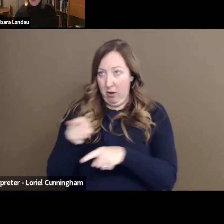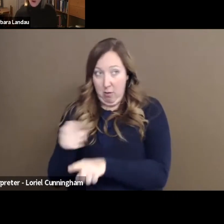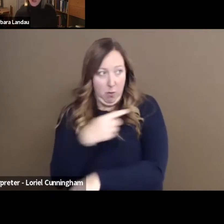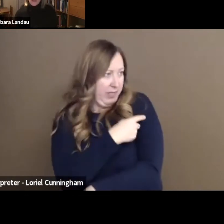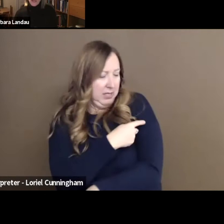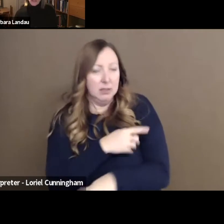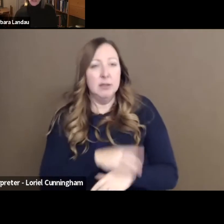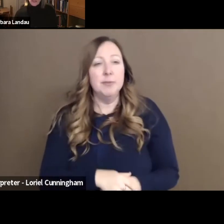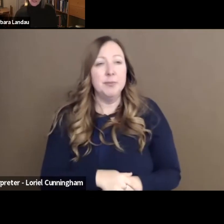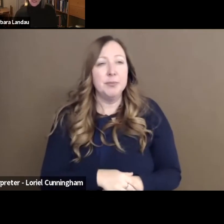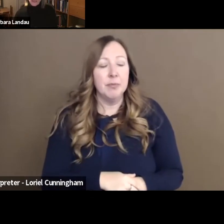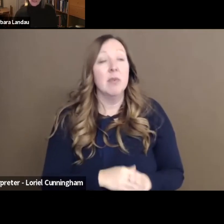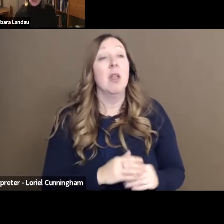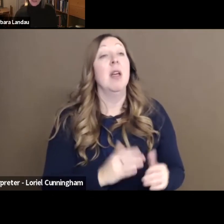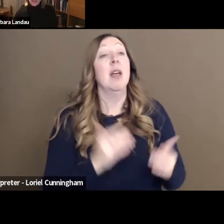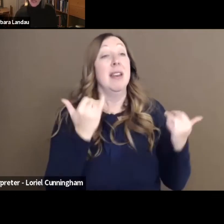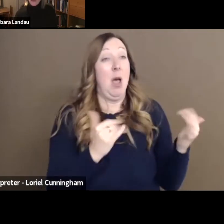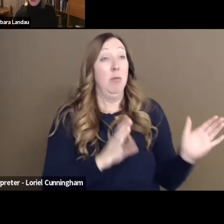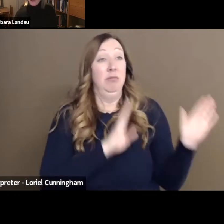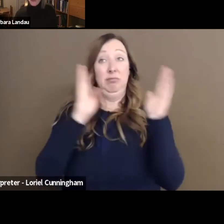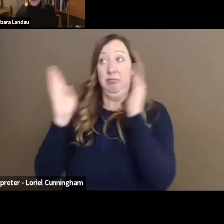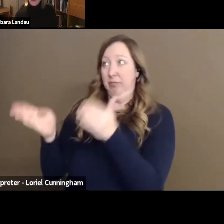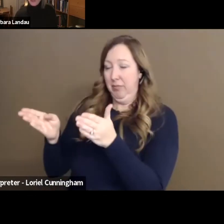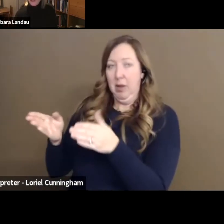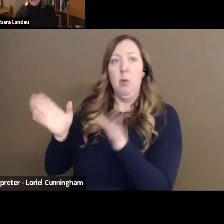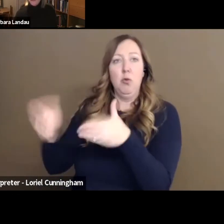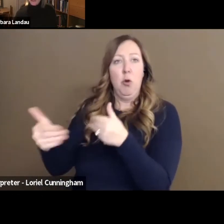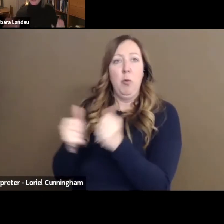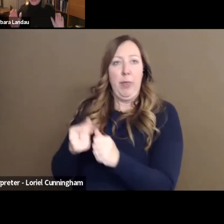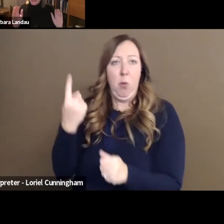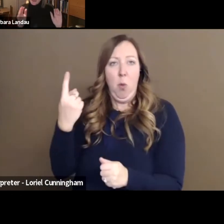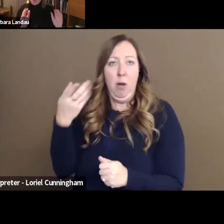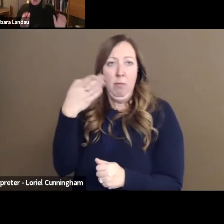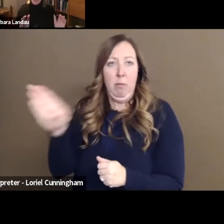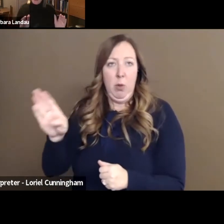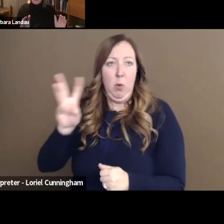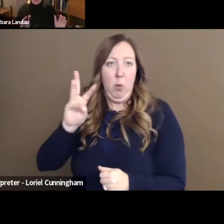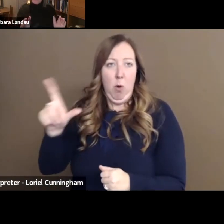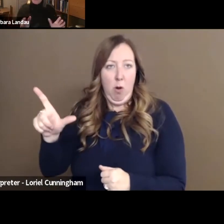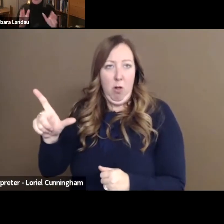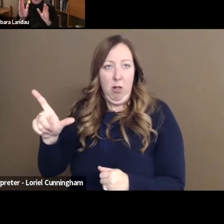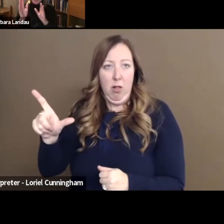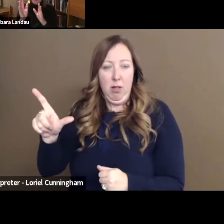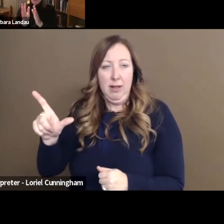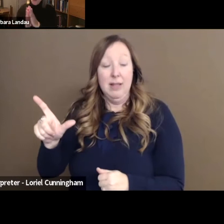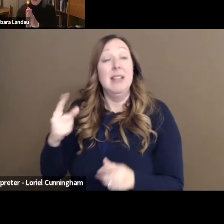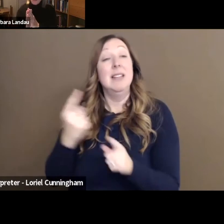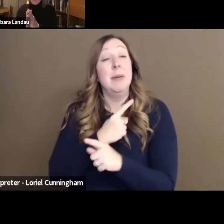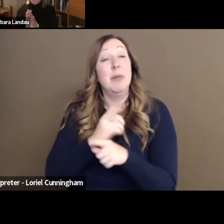wall and that's this case typical adults do perfectly because they can combine